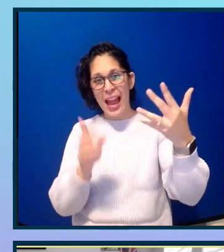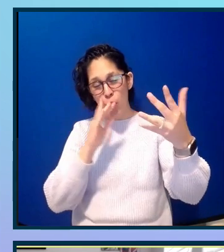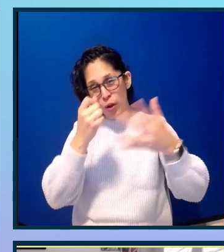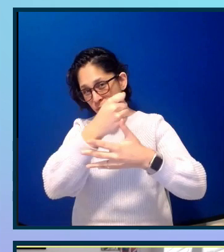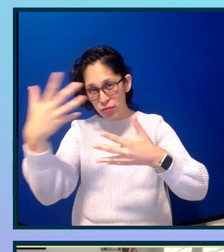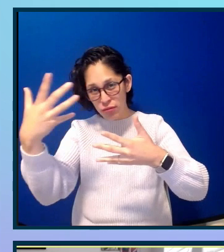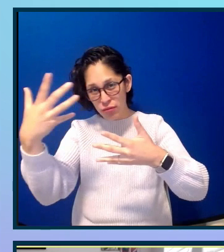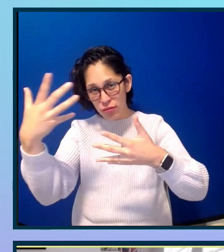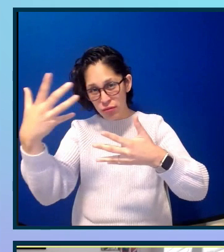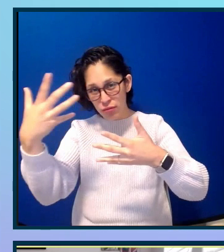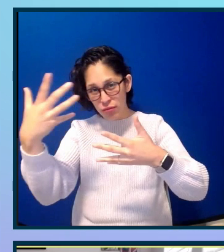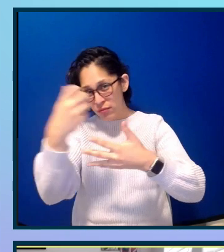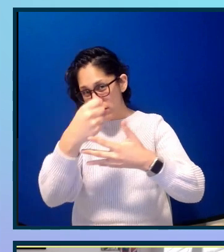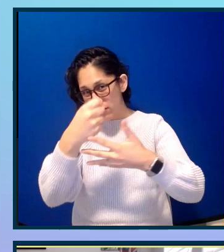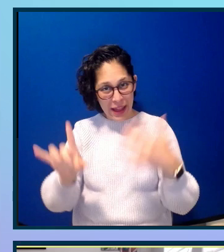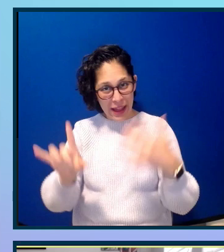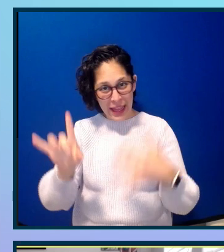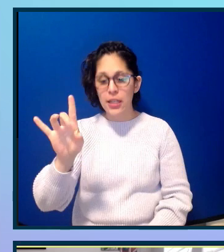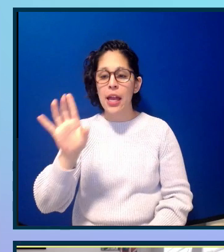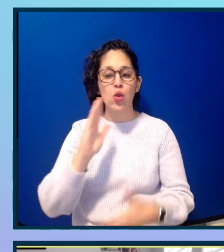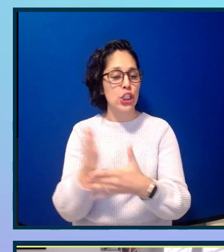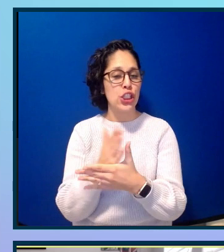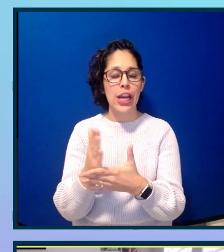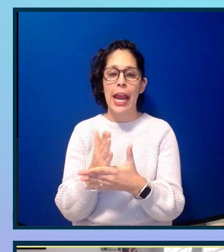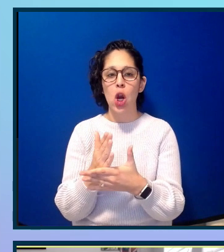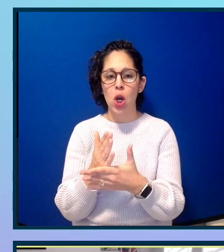and share each of the eight objectives at a high-level